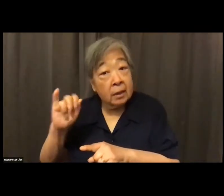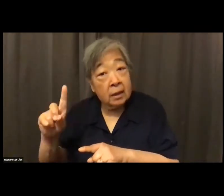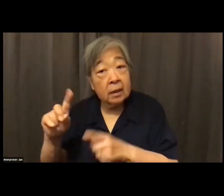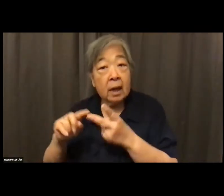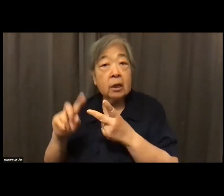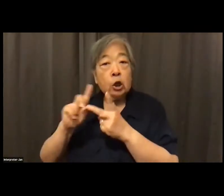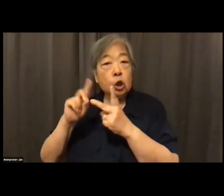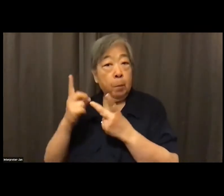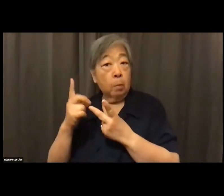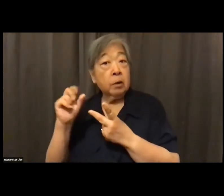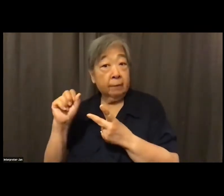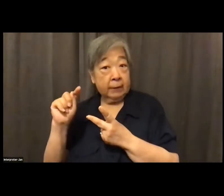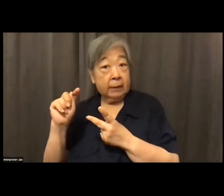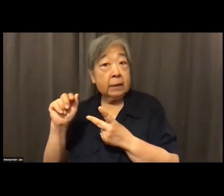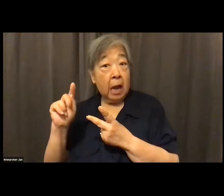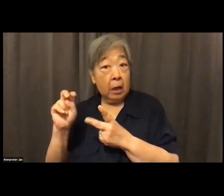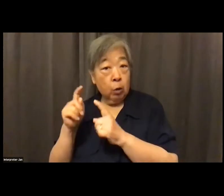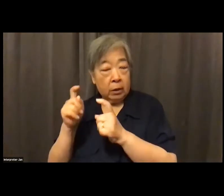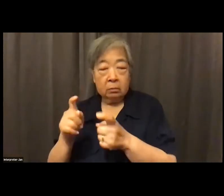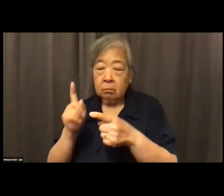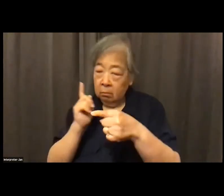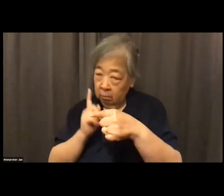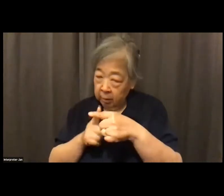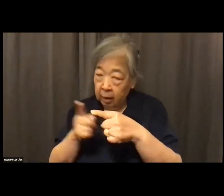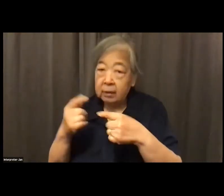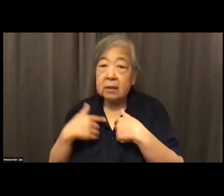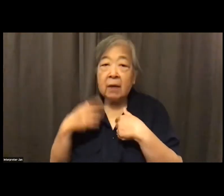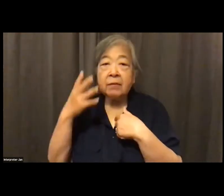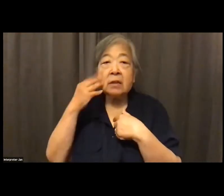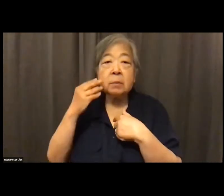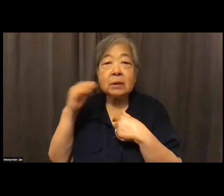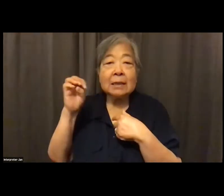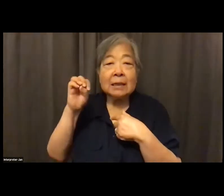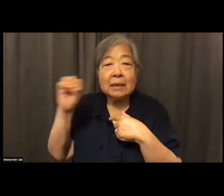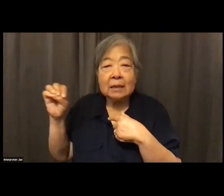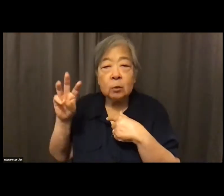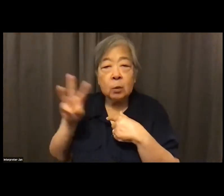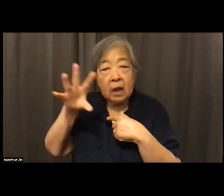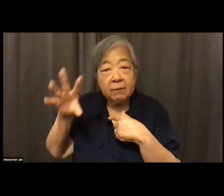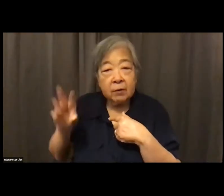She also has overseas experience in East and West Africa, Guatemala and India.